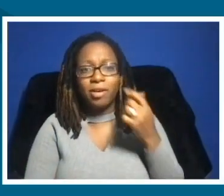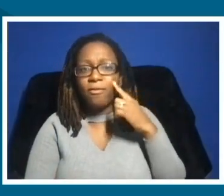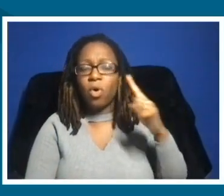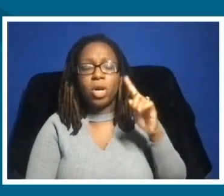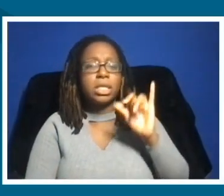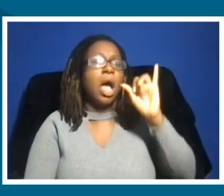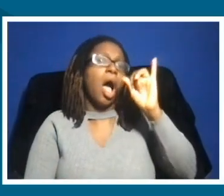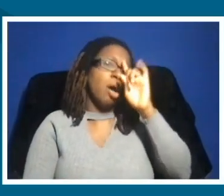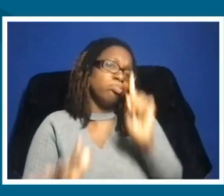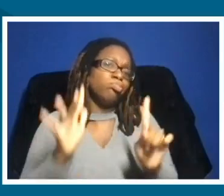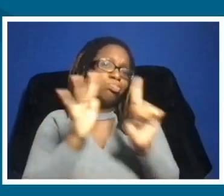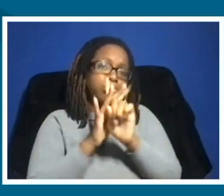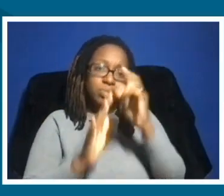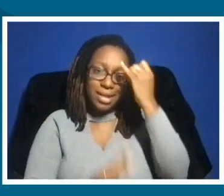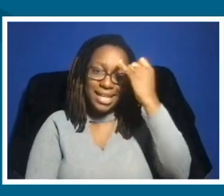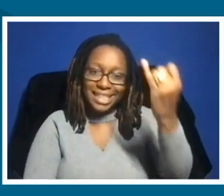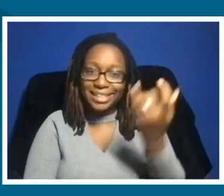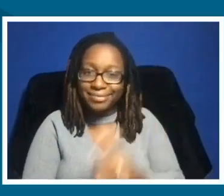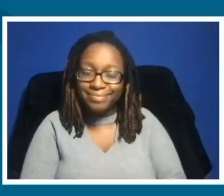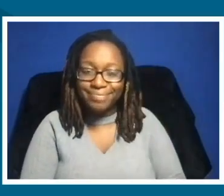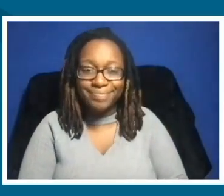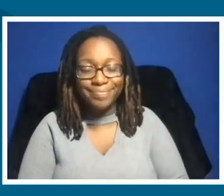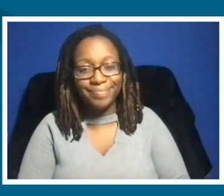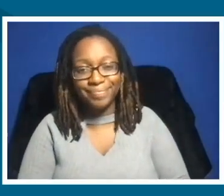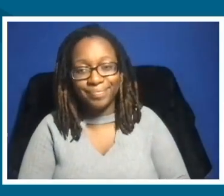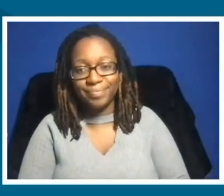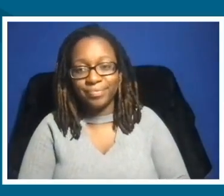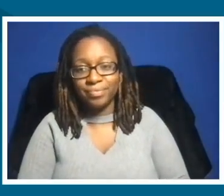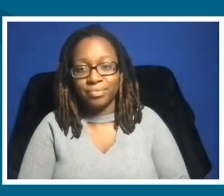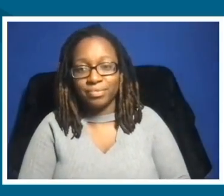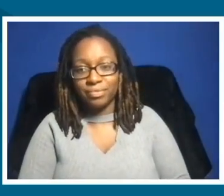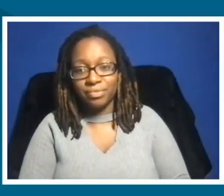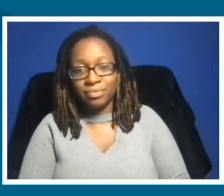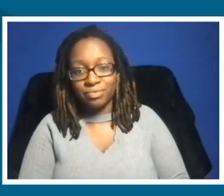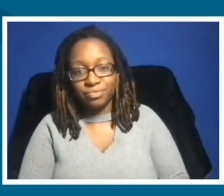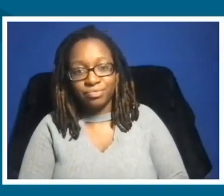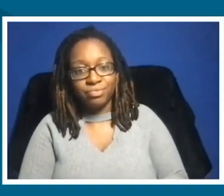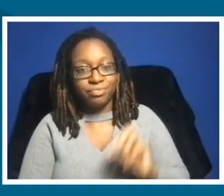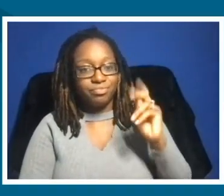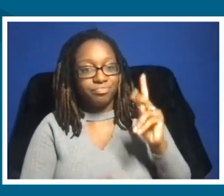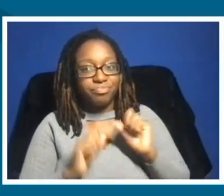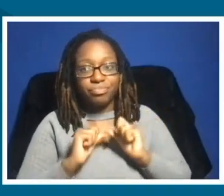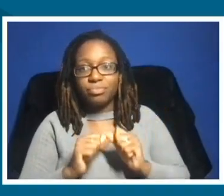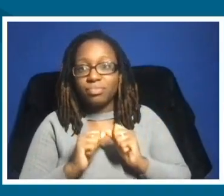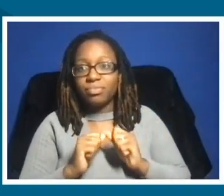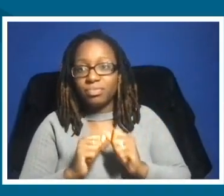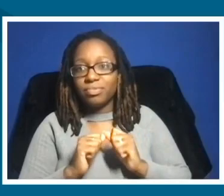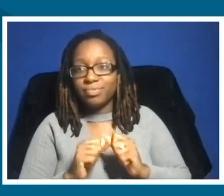to spark your imagination um all right let's keep going